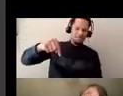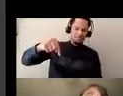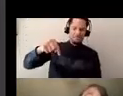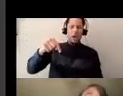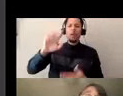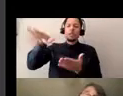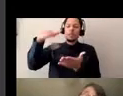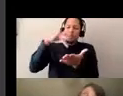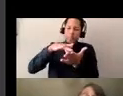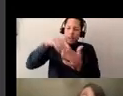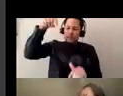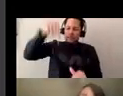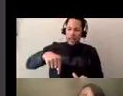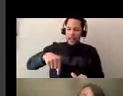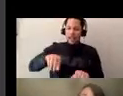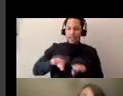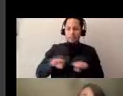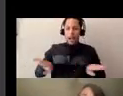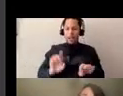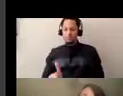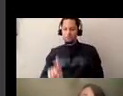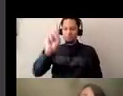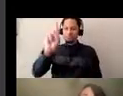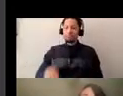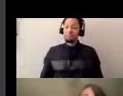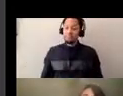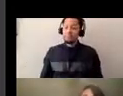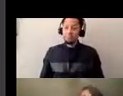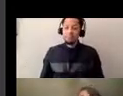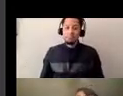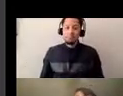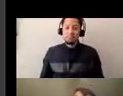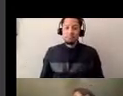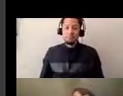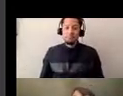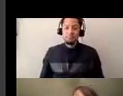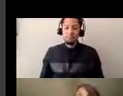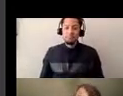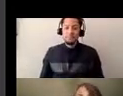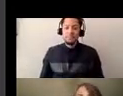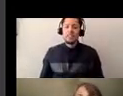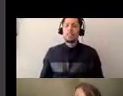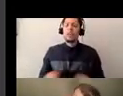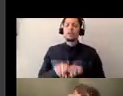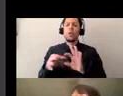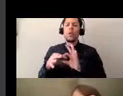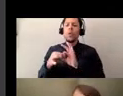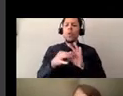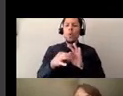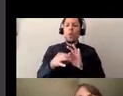And then finally coordinating efforts with that focus on systems